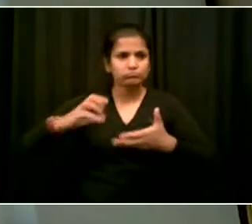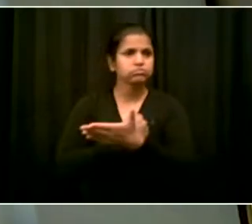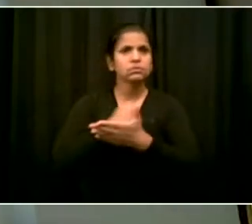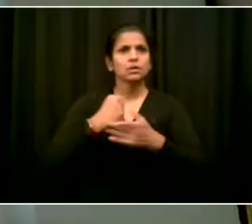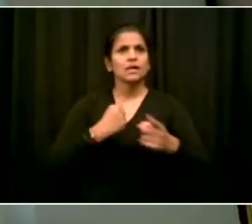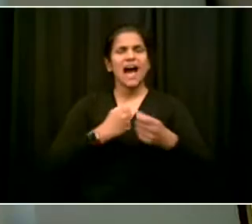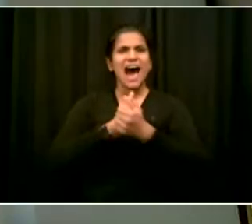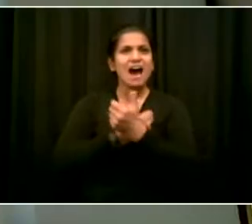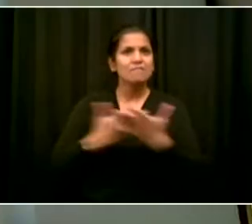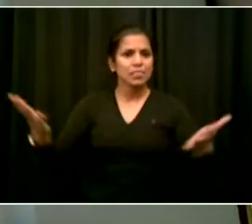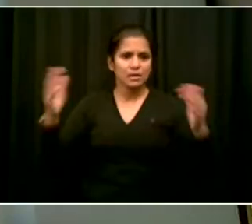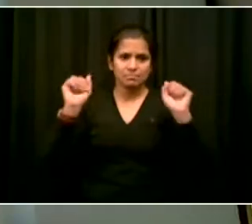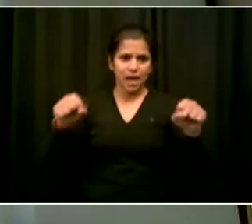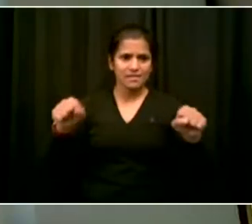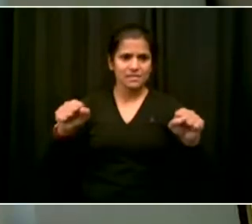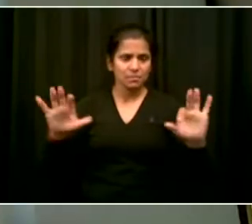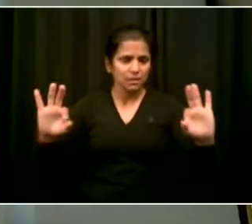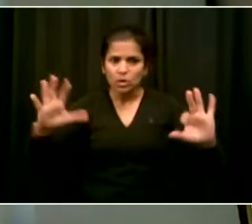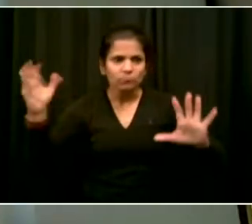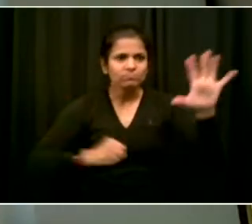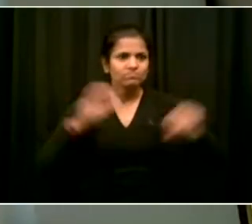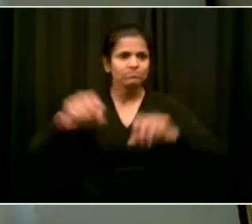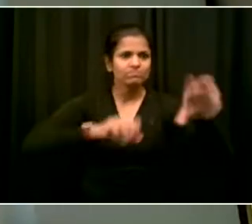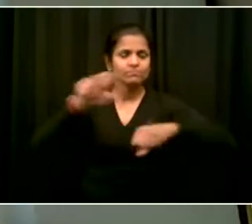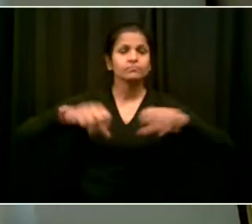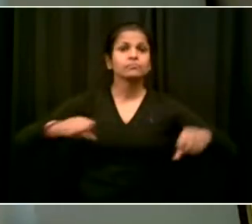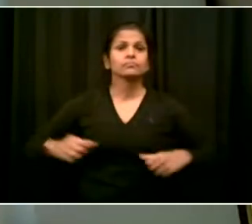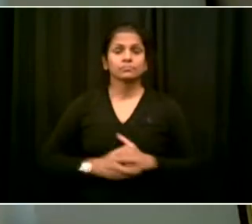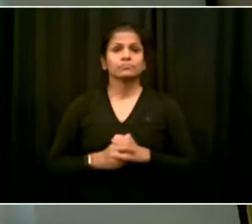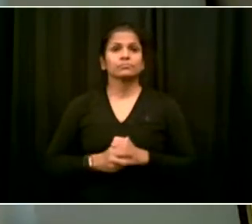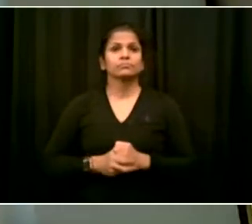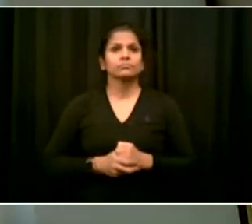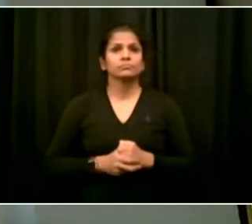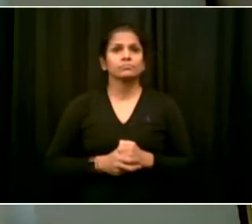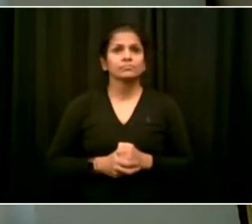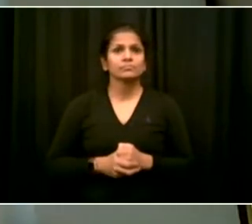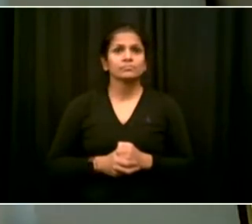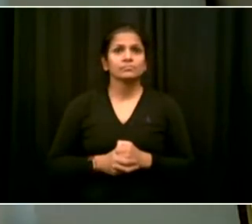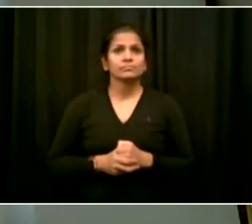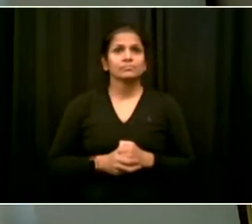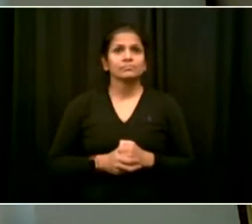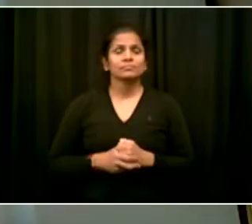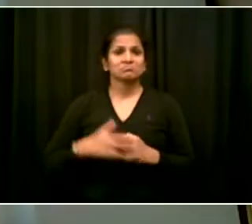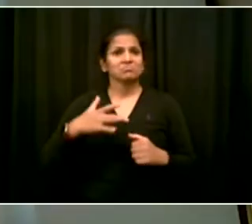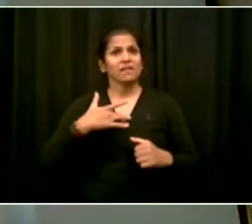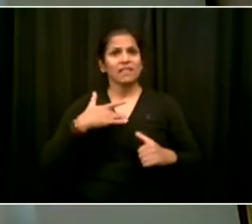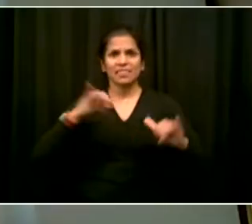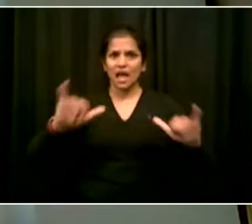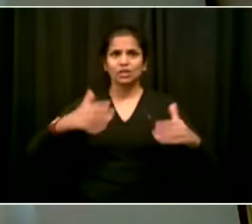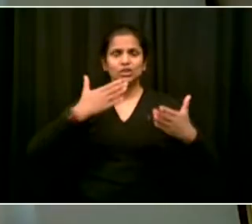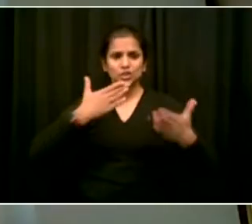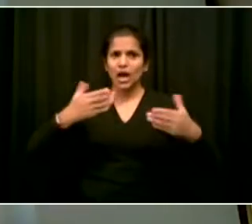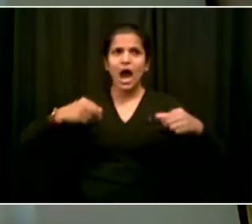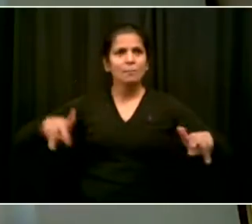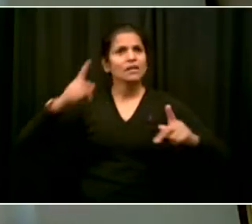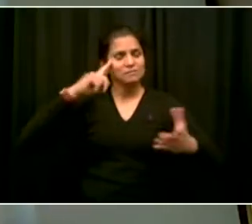ANOTHHER EXISTING NOT-FOR-PROFIT, WE WANT TO MAKE SURE WE MAXIMIZE EXISTING ORGANIZATIONS IN NEW YORK CITY